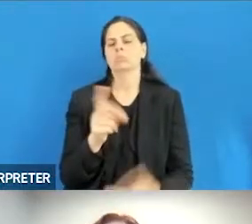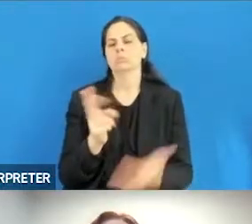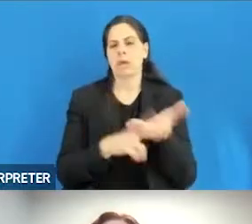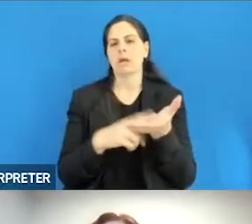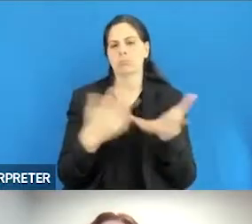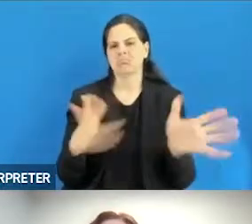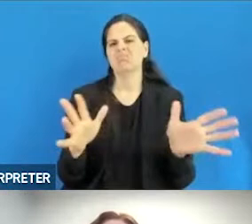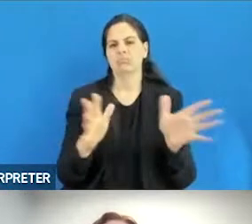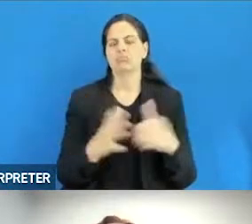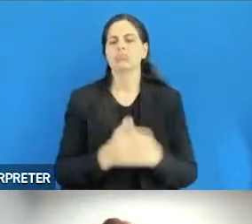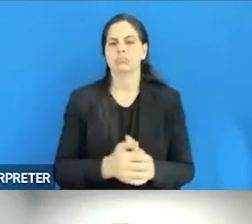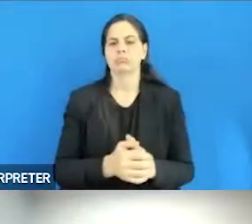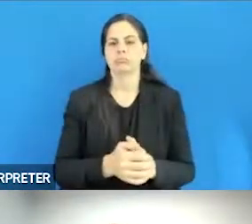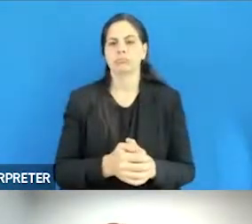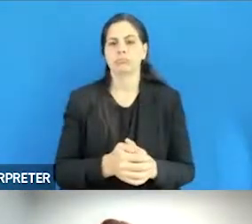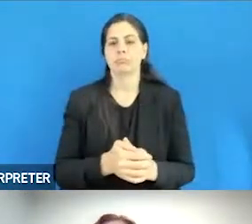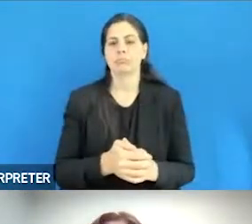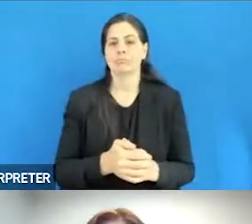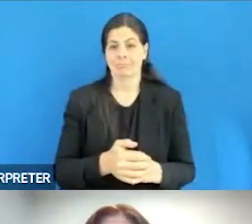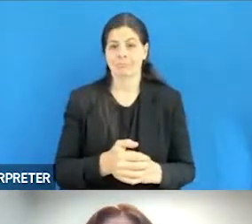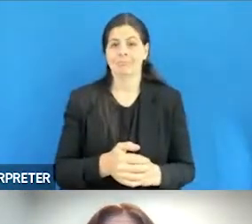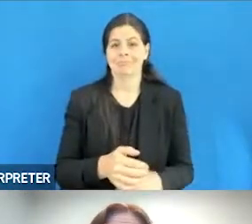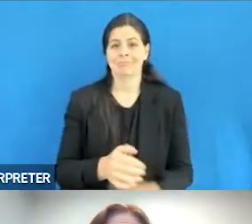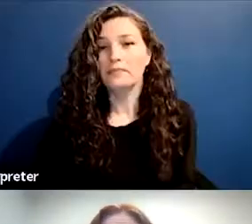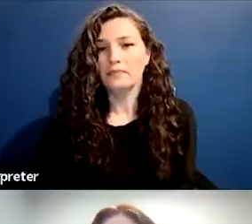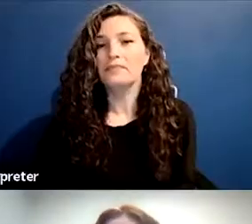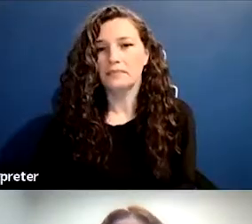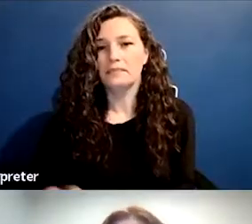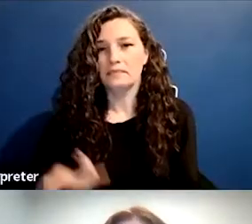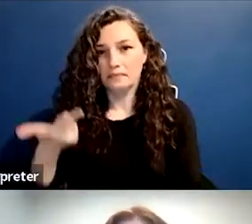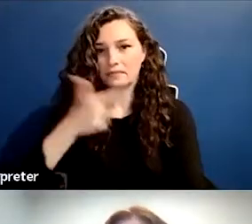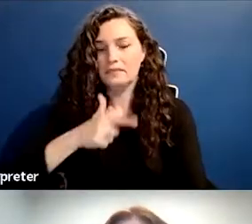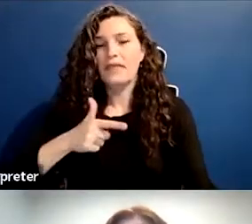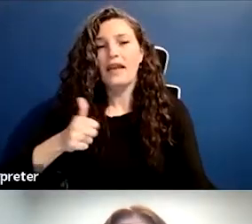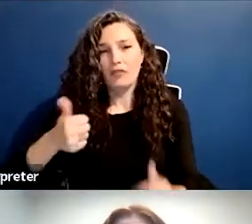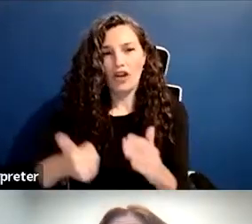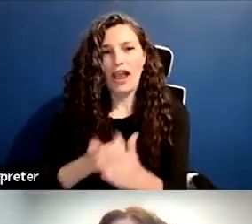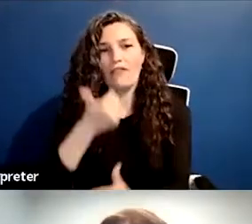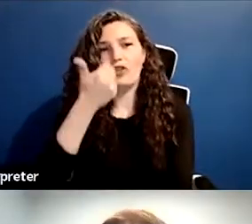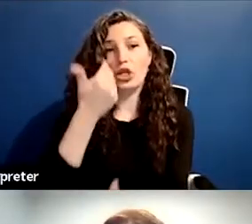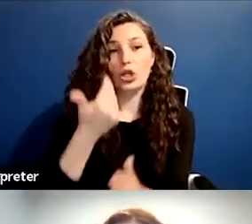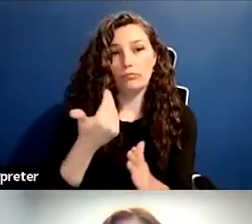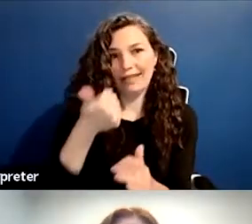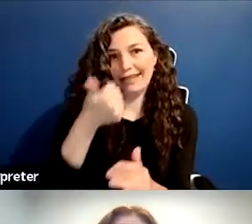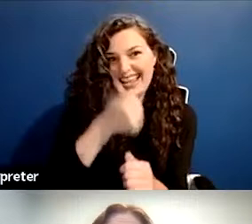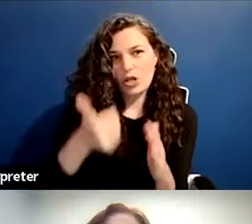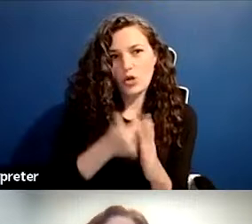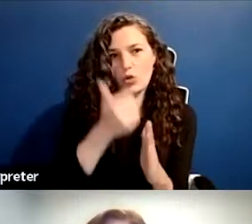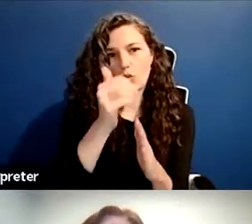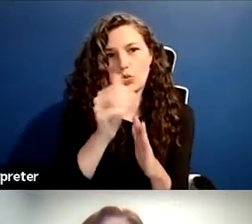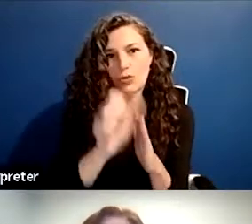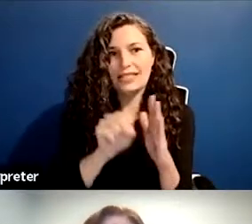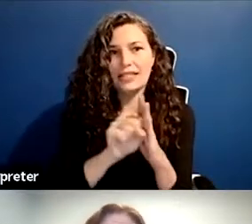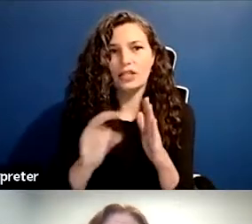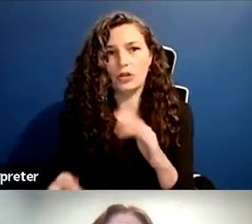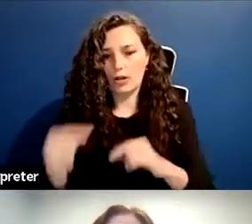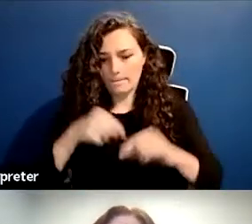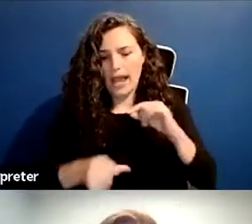For every new season, you come back and you resign. But it's a super simple process. The submission process is similar to the MicroPod.